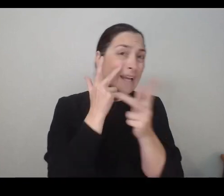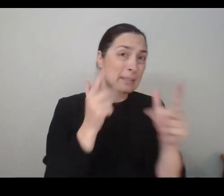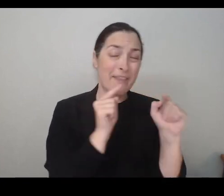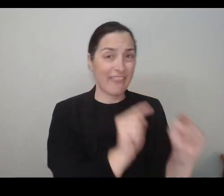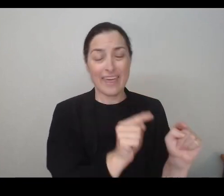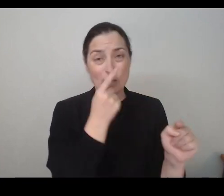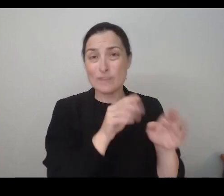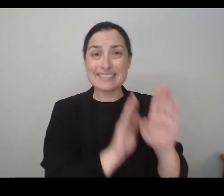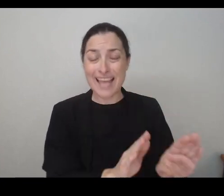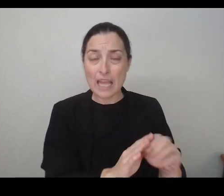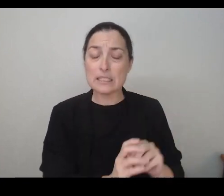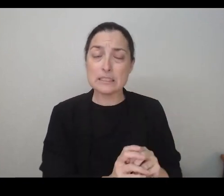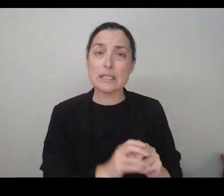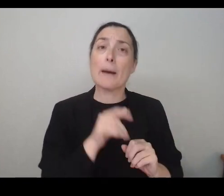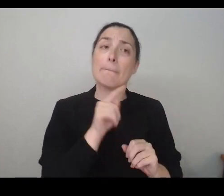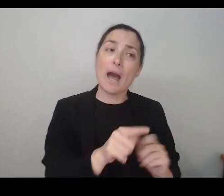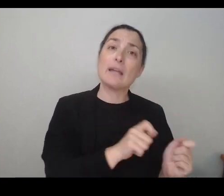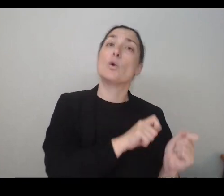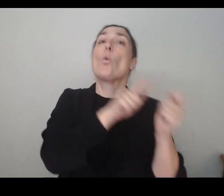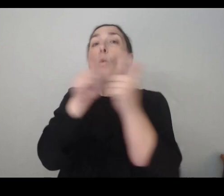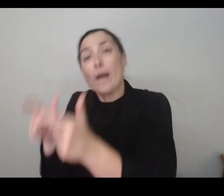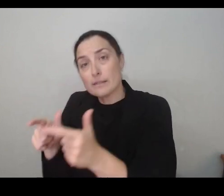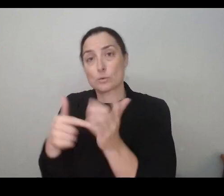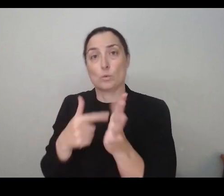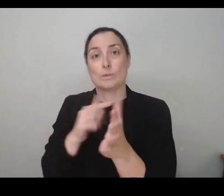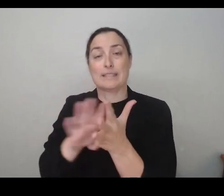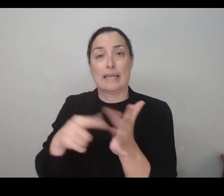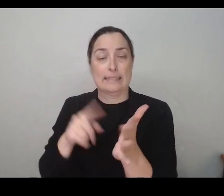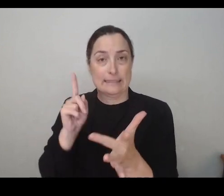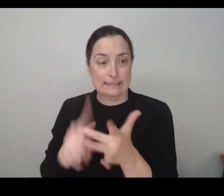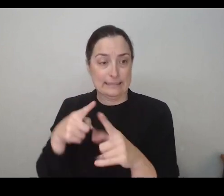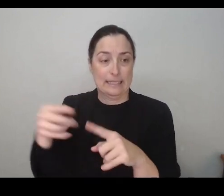in Brittany, in Martinique and in Tahiti, that's a more, I mean, it's not only